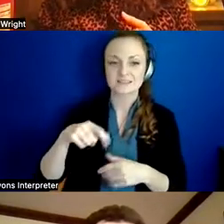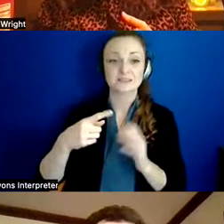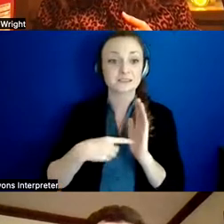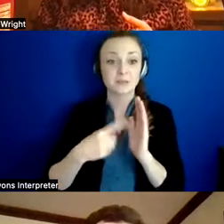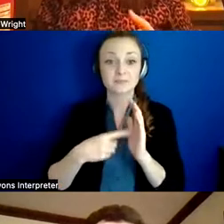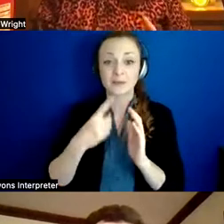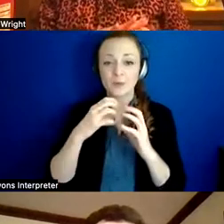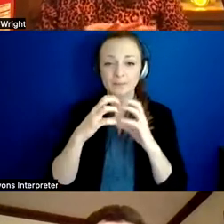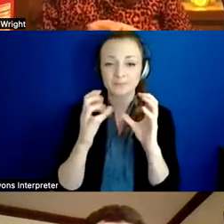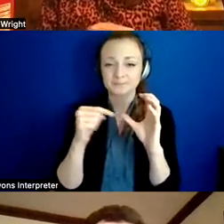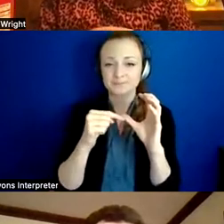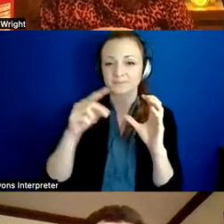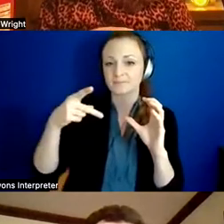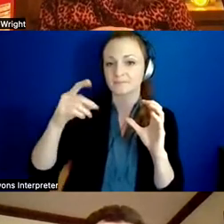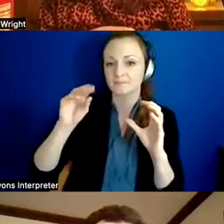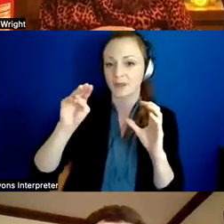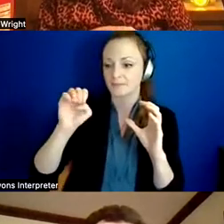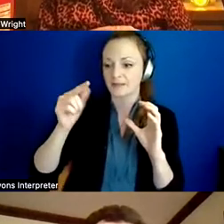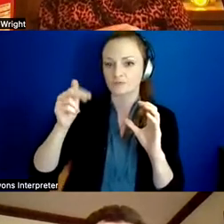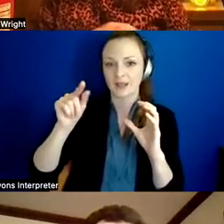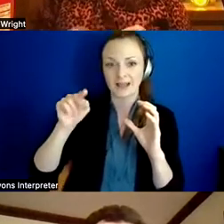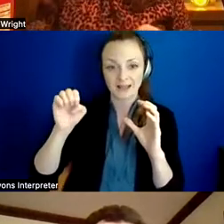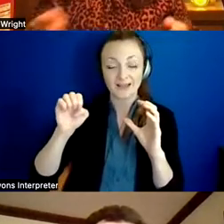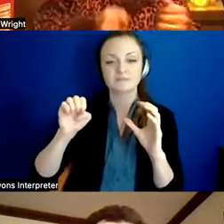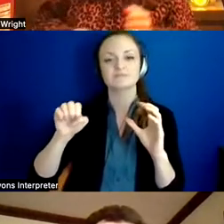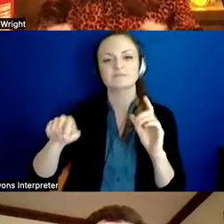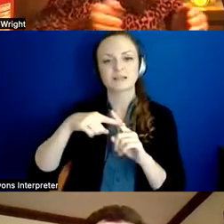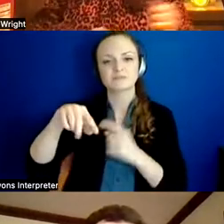and sometimes some different spices as well, and also mixed together.